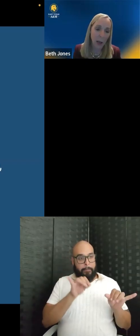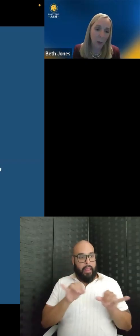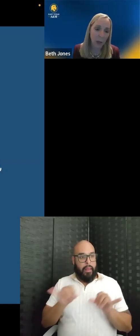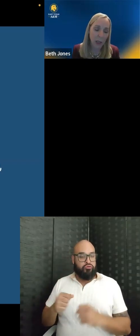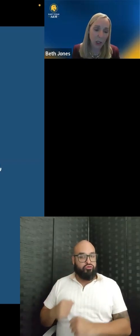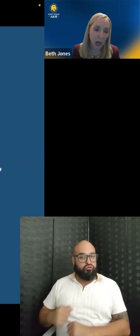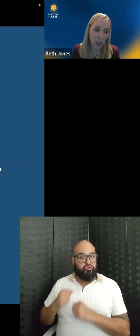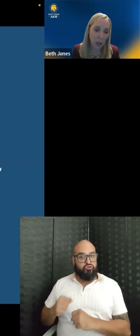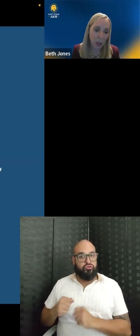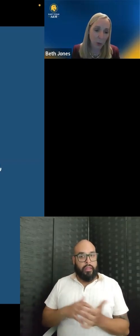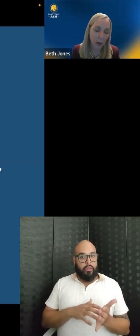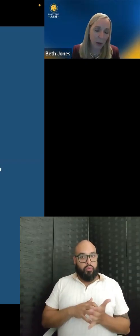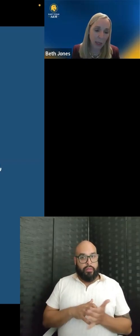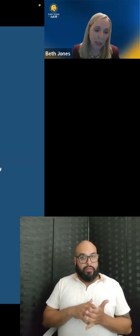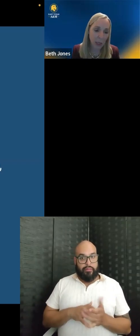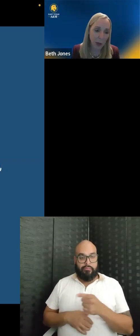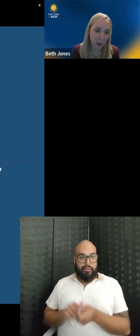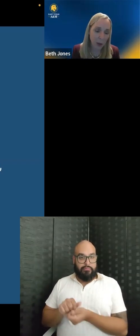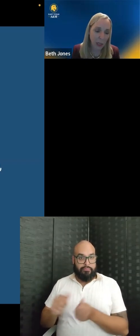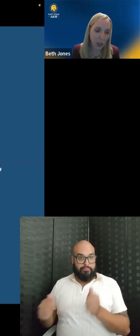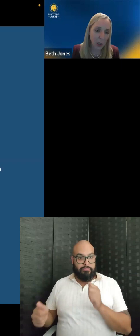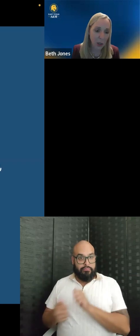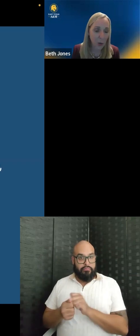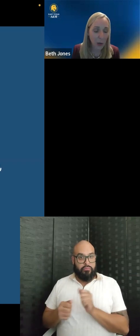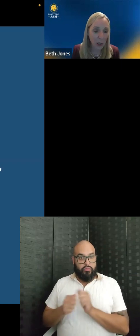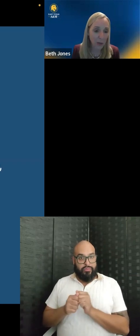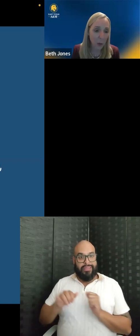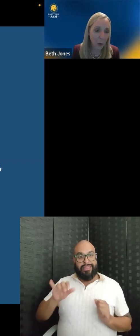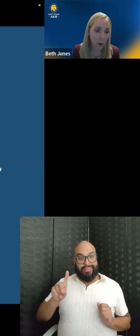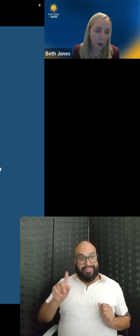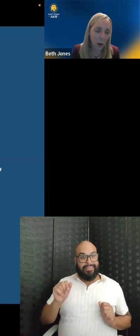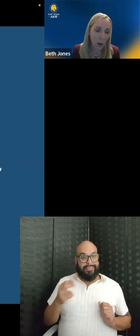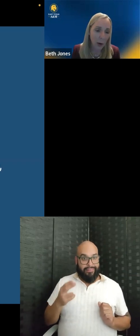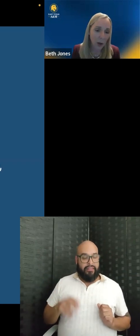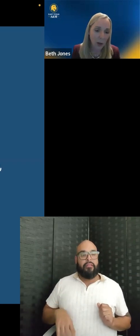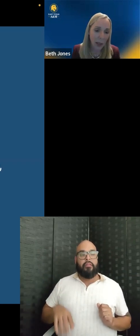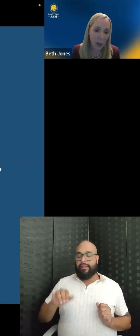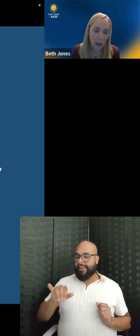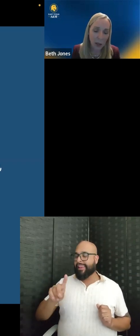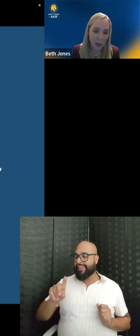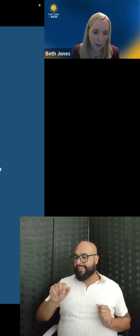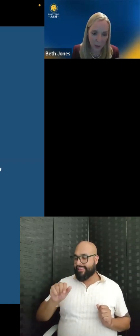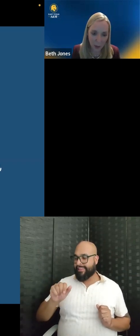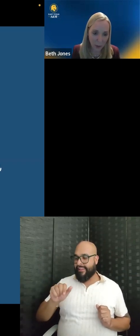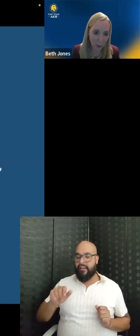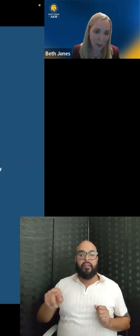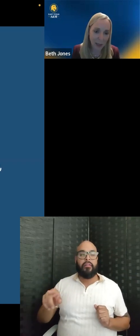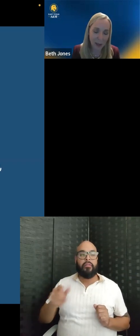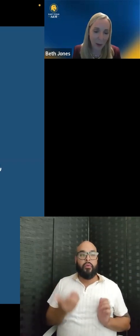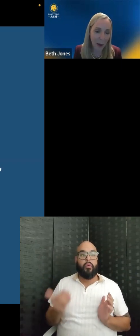And really this changed with IDEA's reauthorization in 2004. Prior to that, some of you maybe